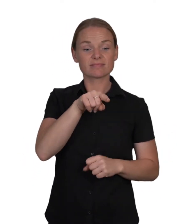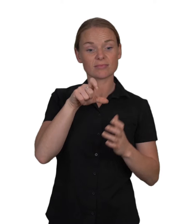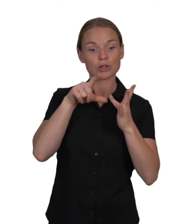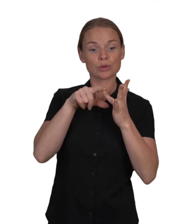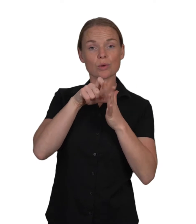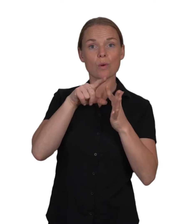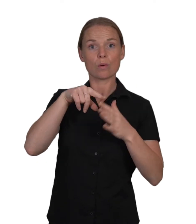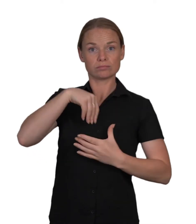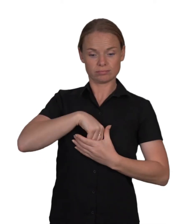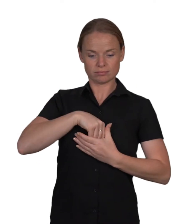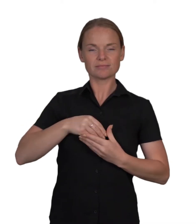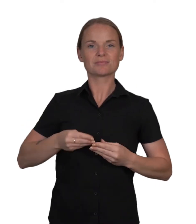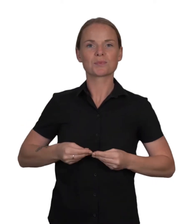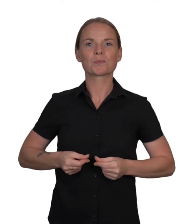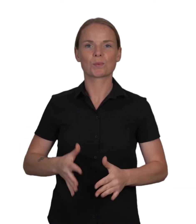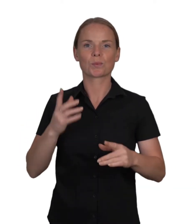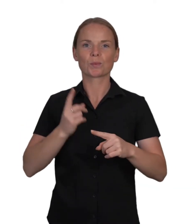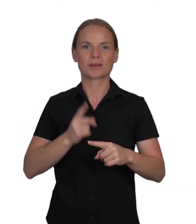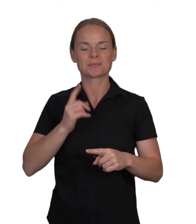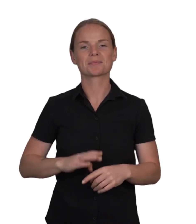The genetic code is broken down quickly by the body.